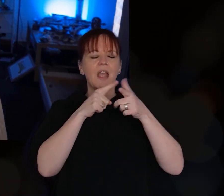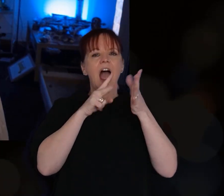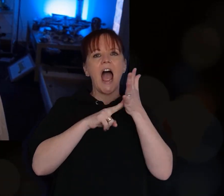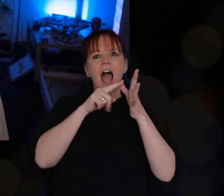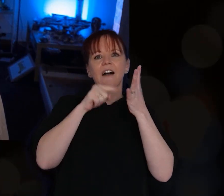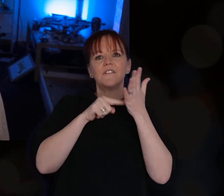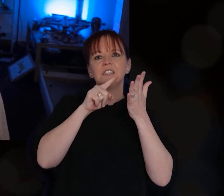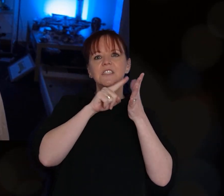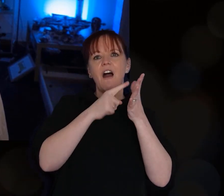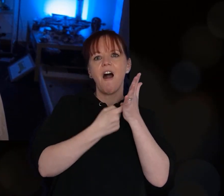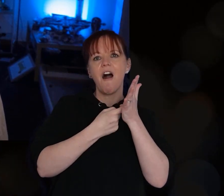Soundtown,